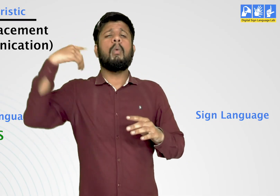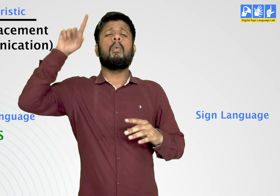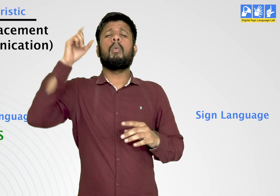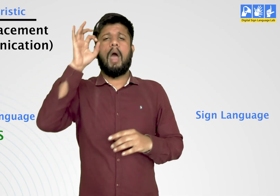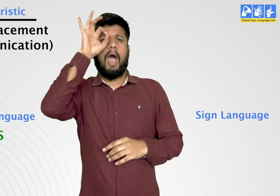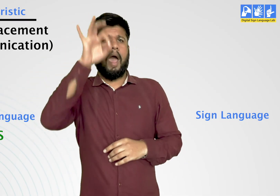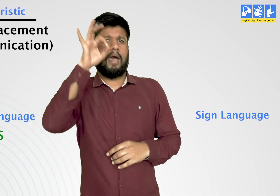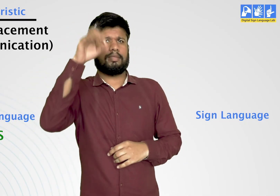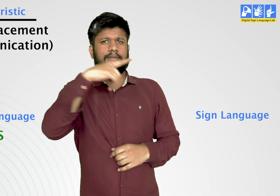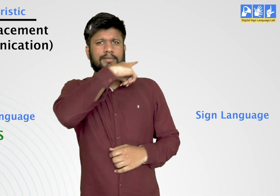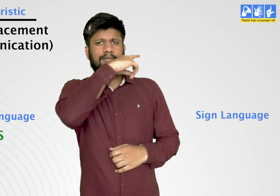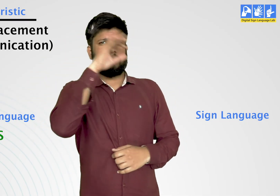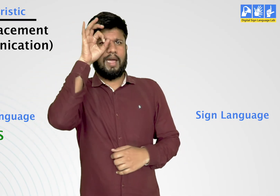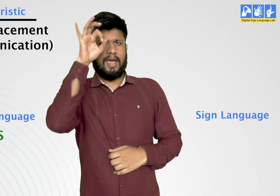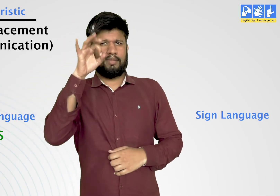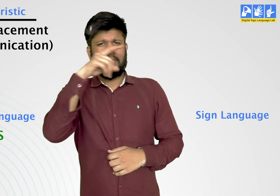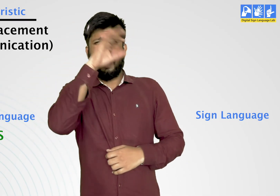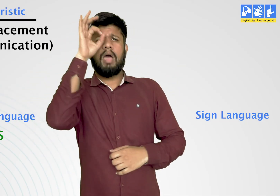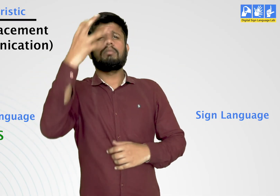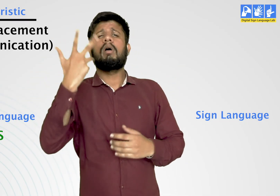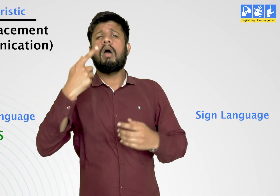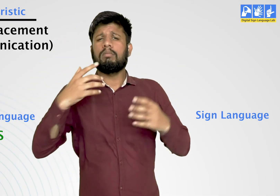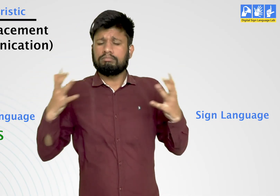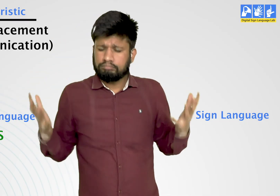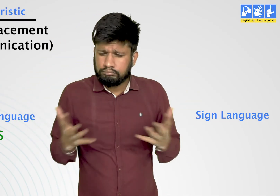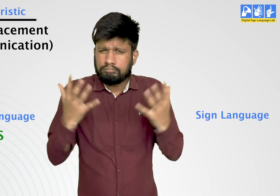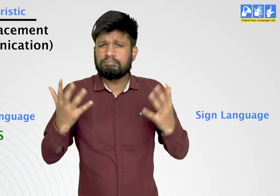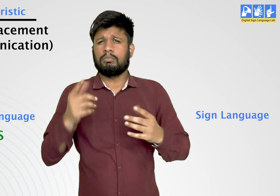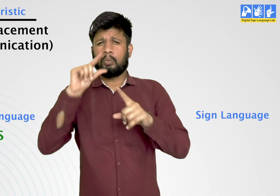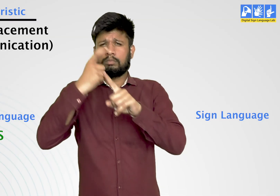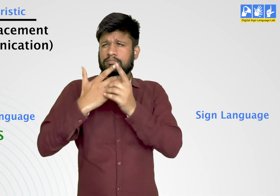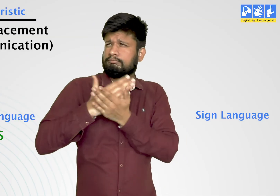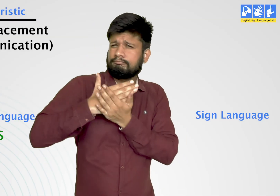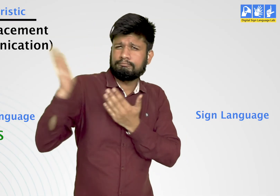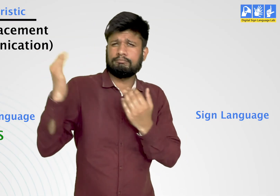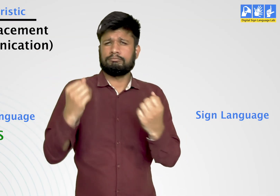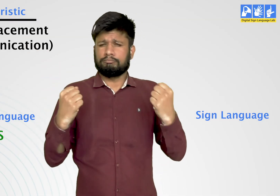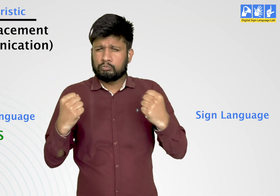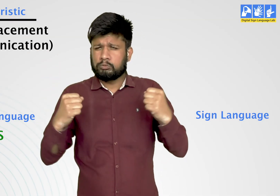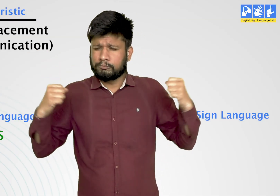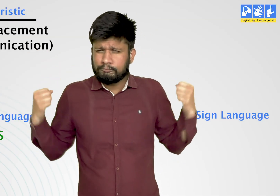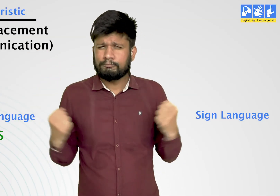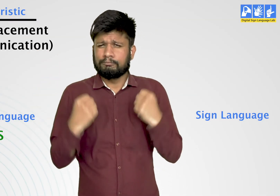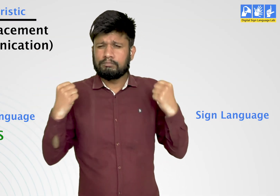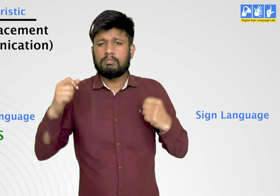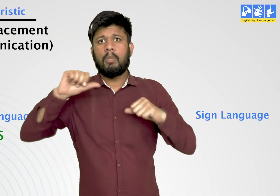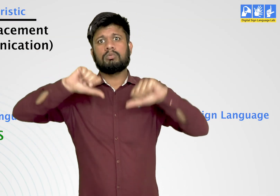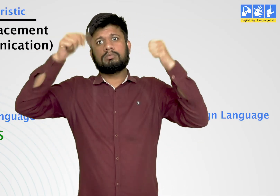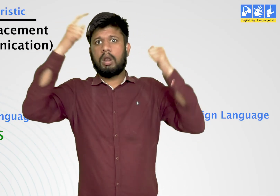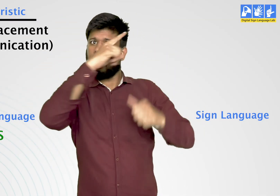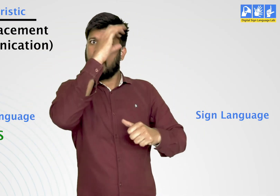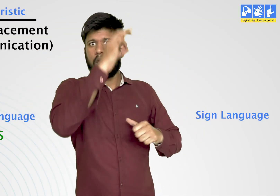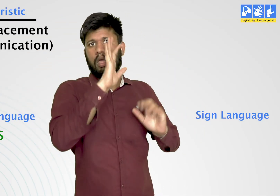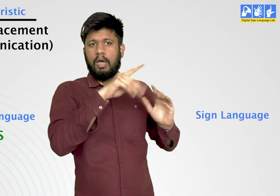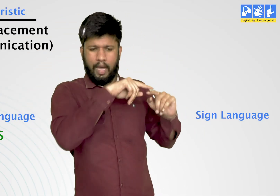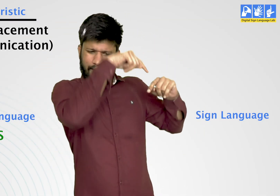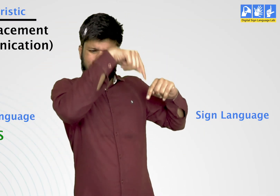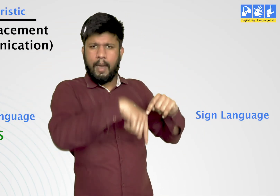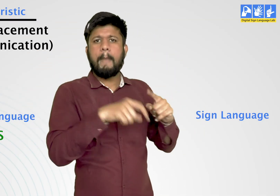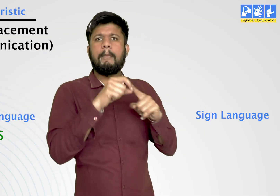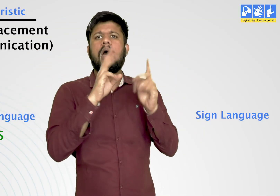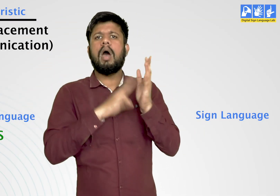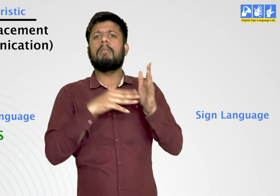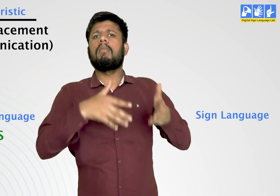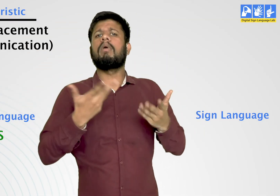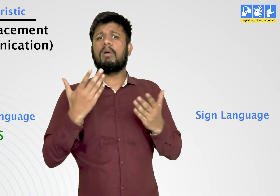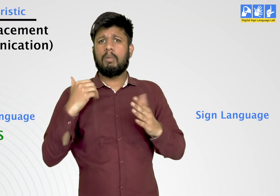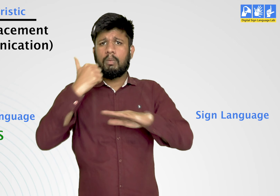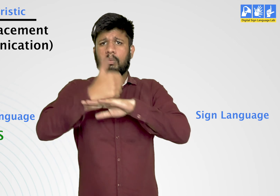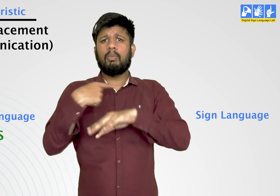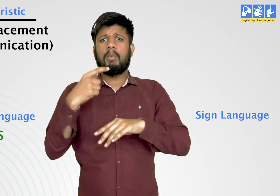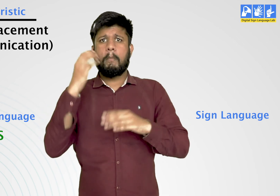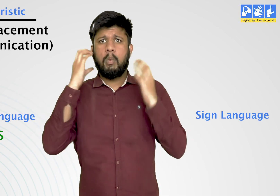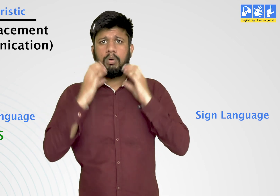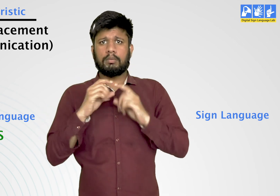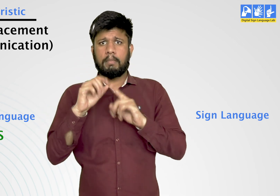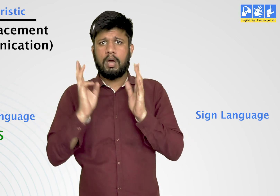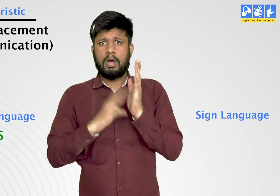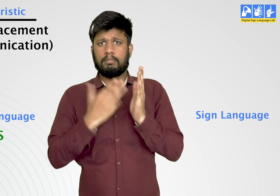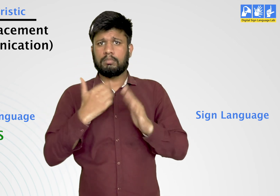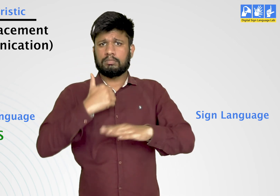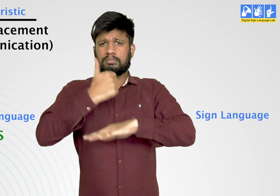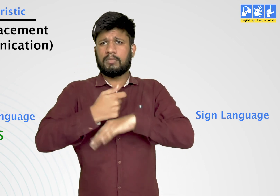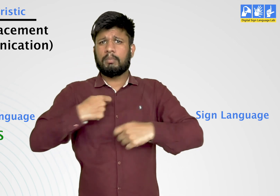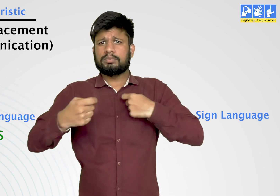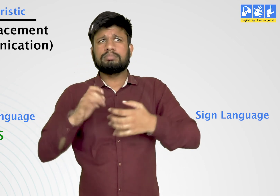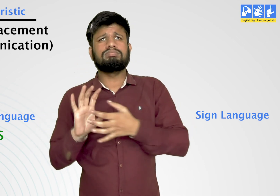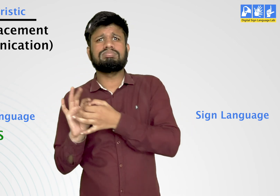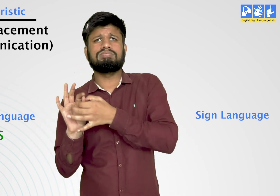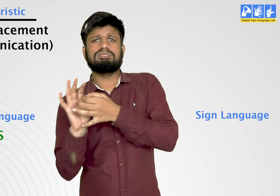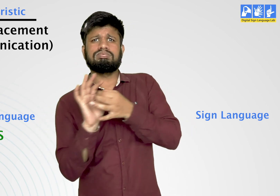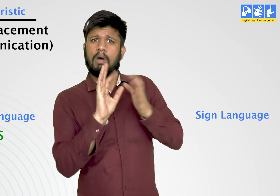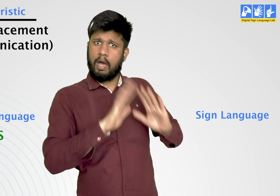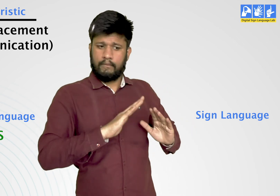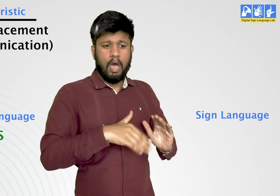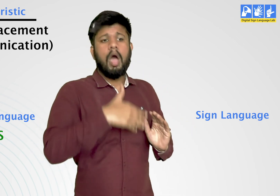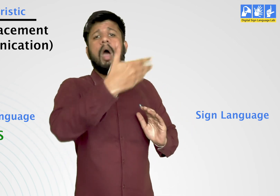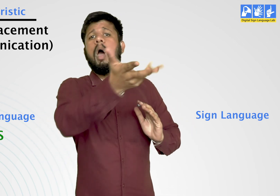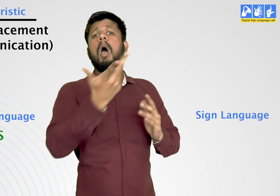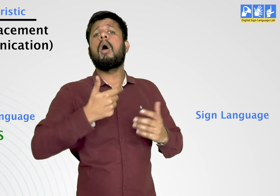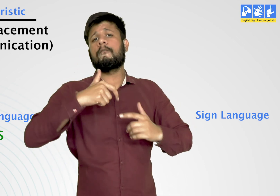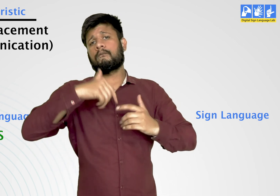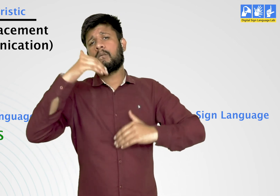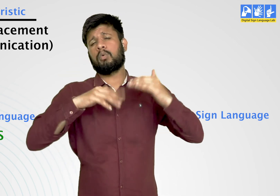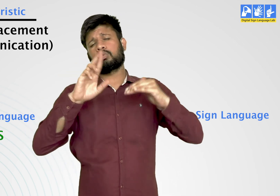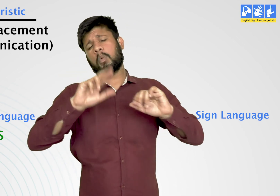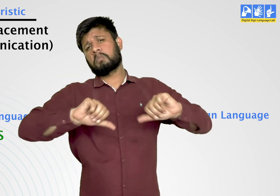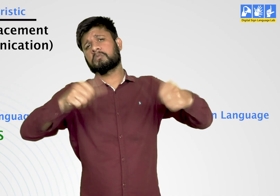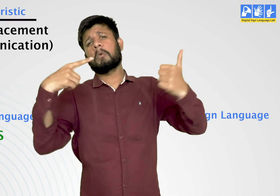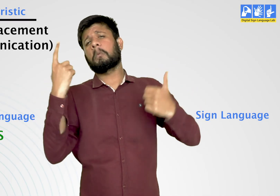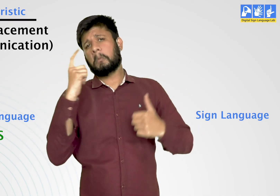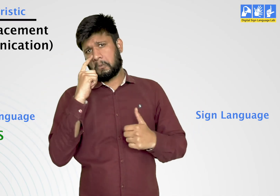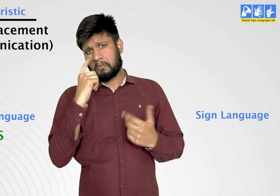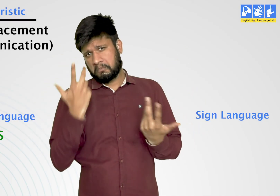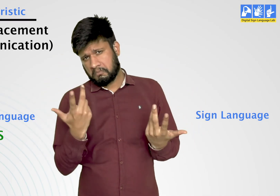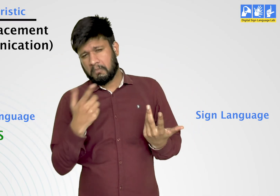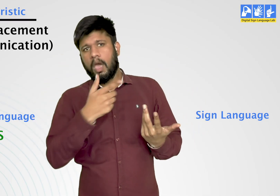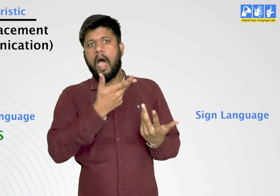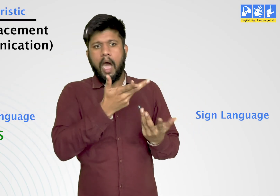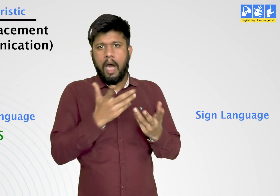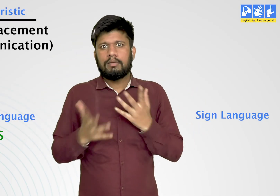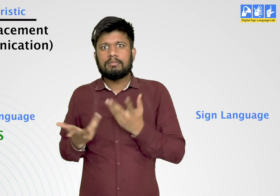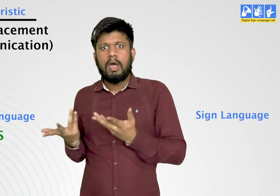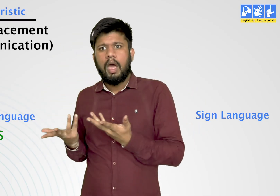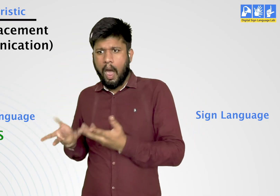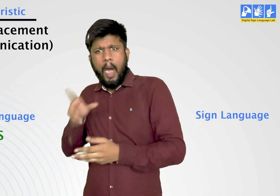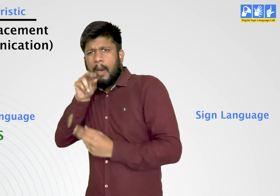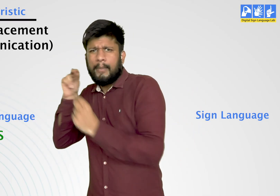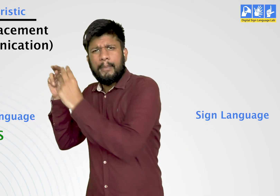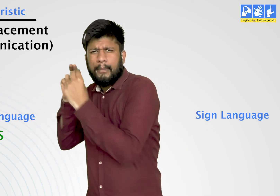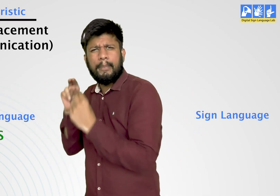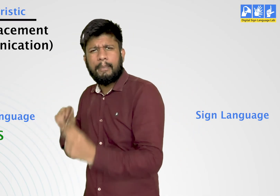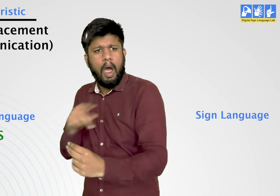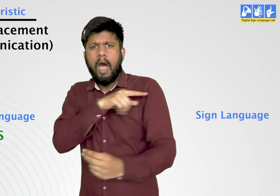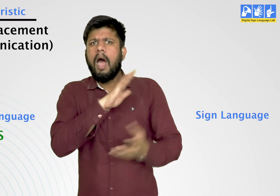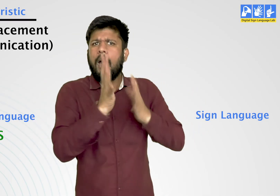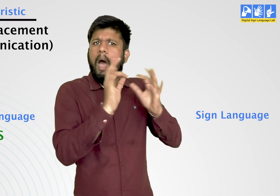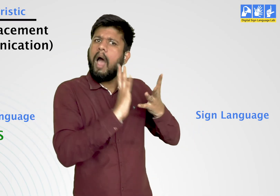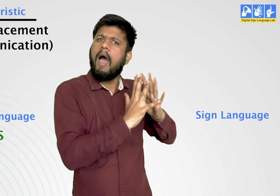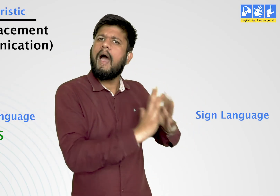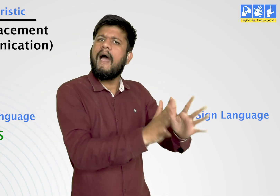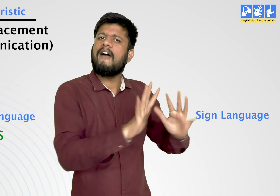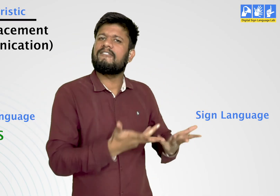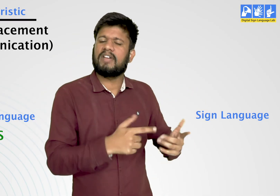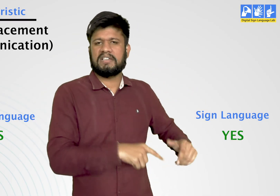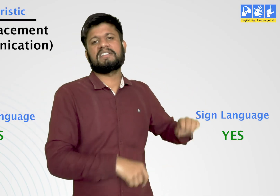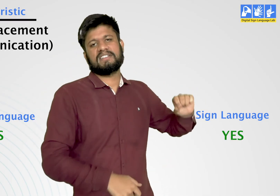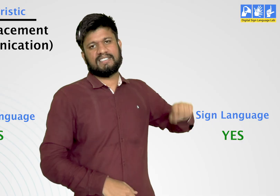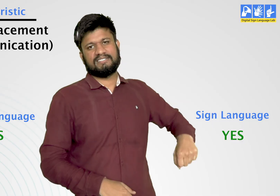Discussing history, recent progress and future developments all that is there in sign language.